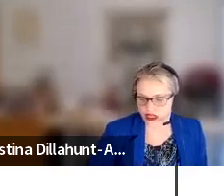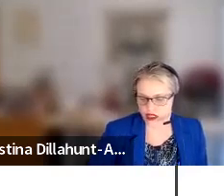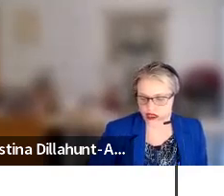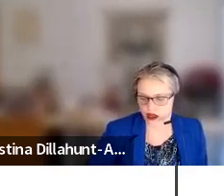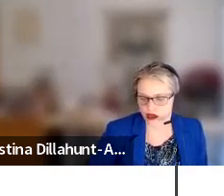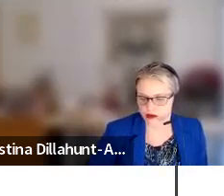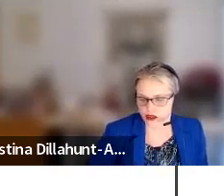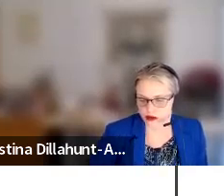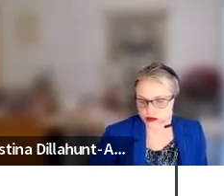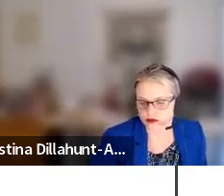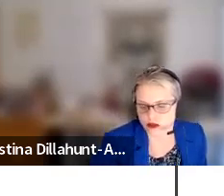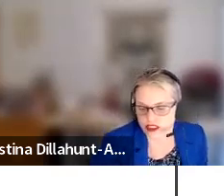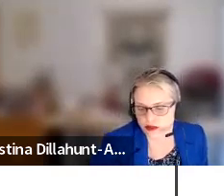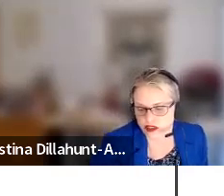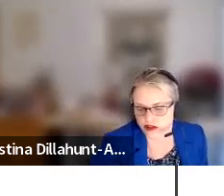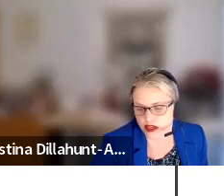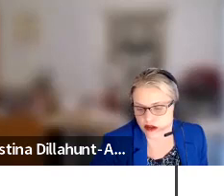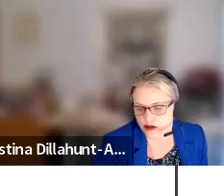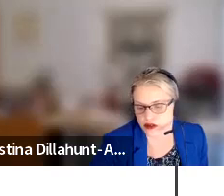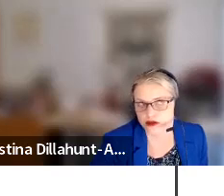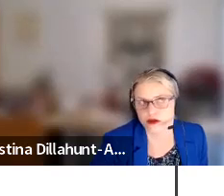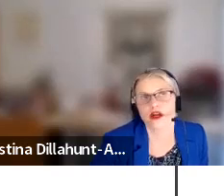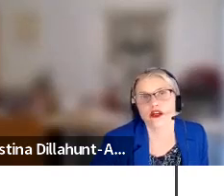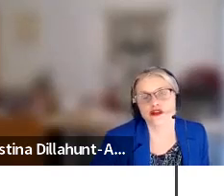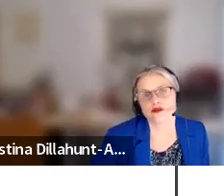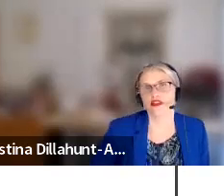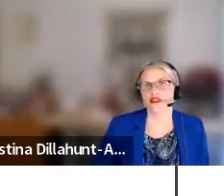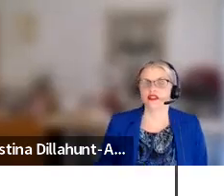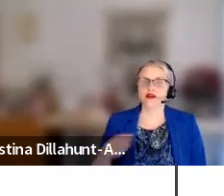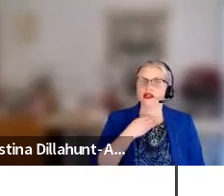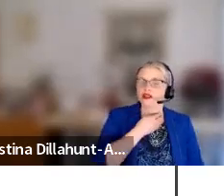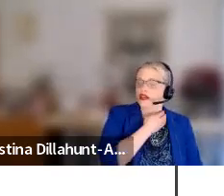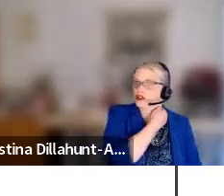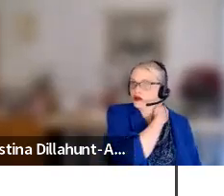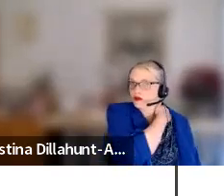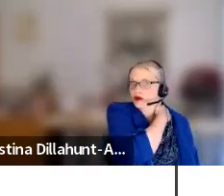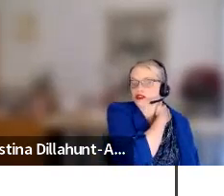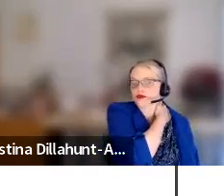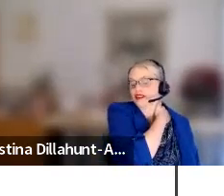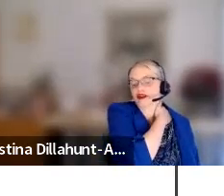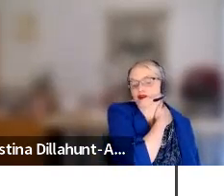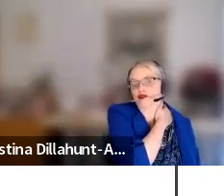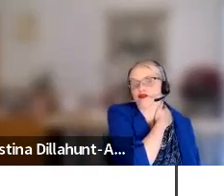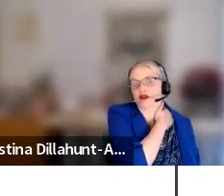or being, you know, unreceptive to treatment and not wanting to engage with the treatment process.